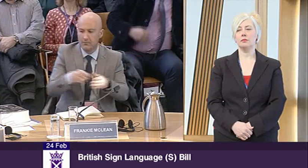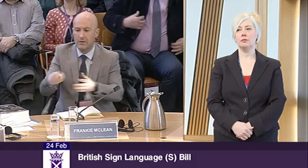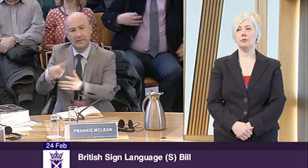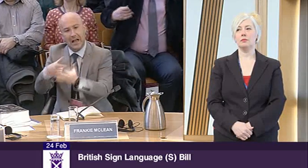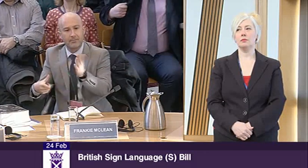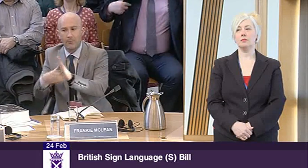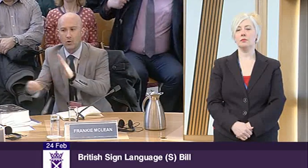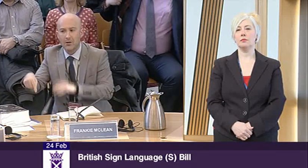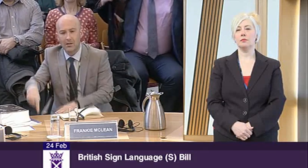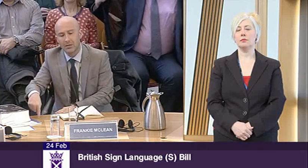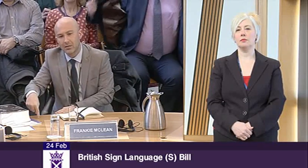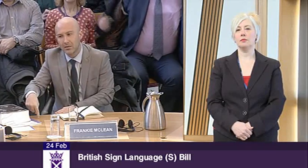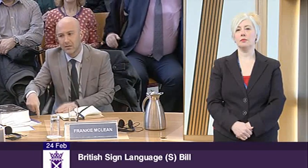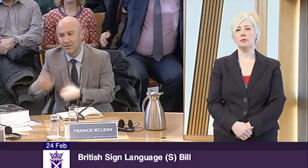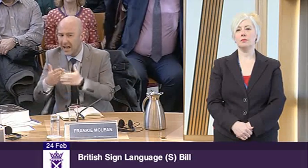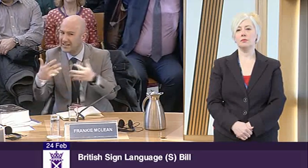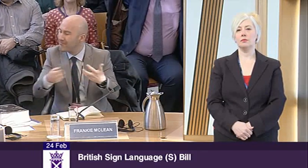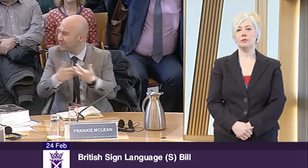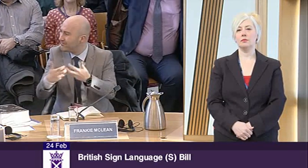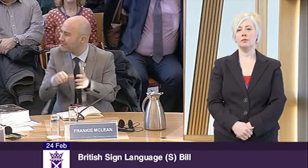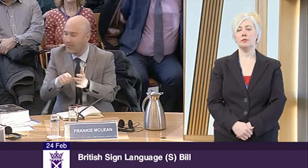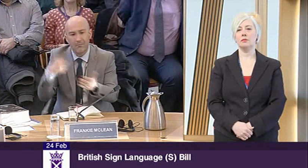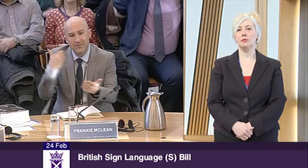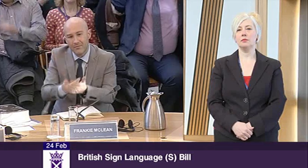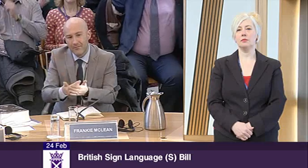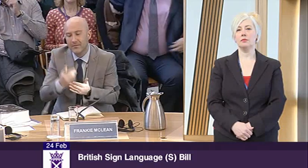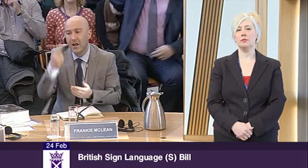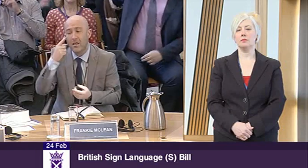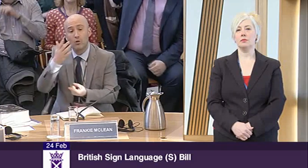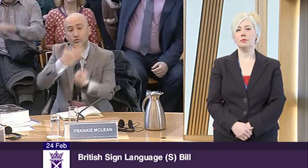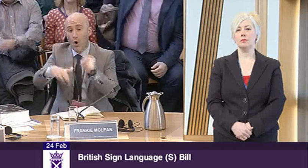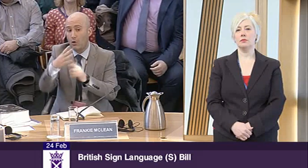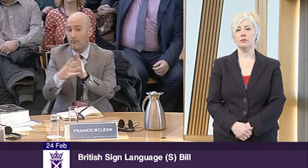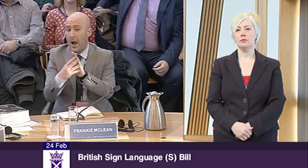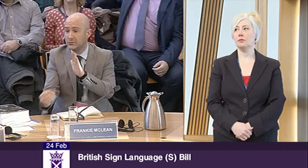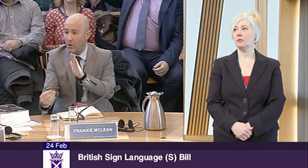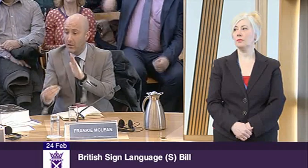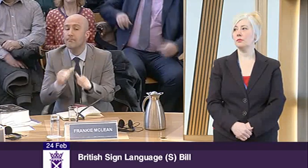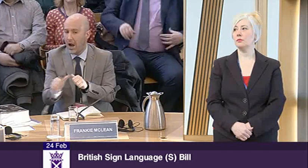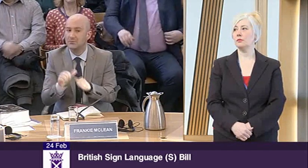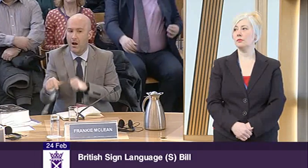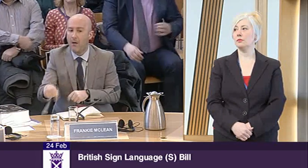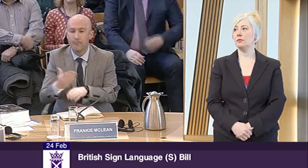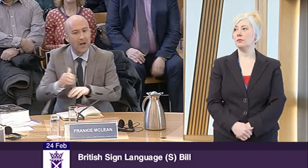It is difficult to fit linguistic issues into legislation that is designed for disability.